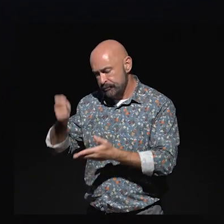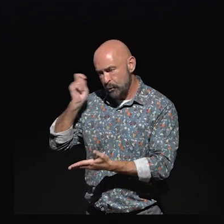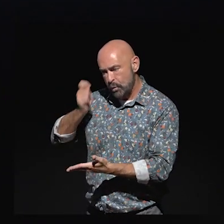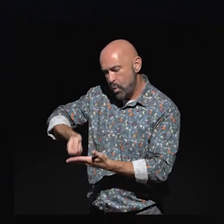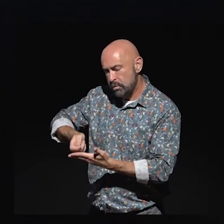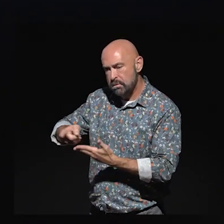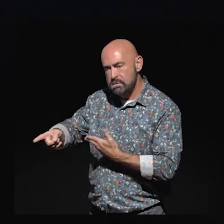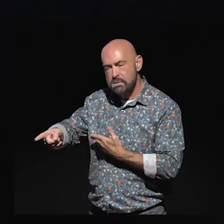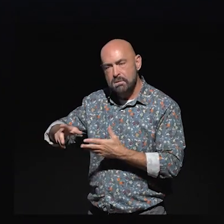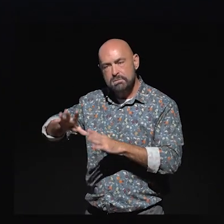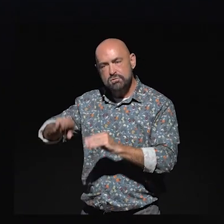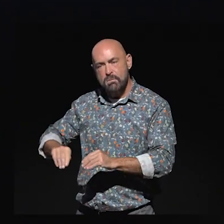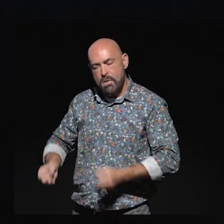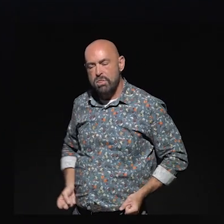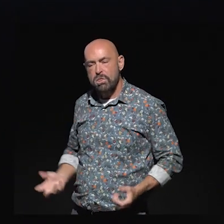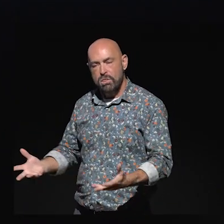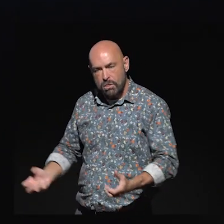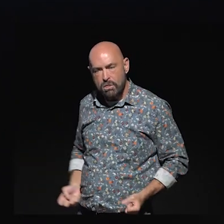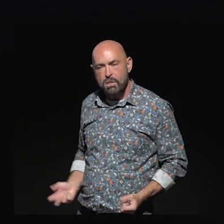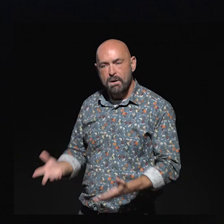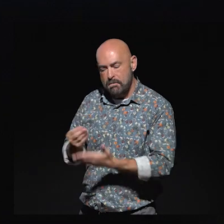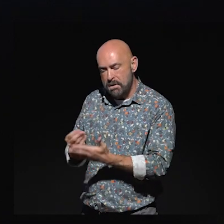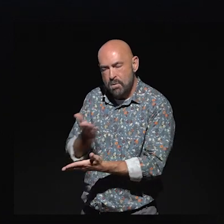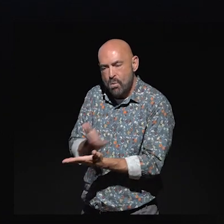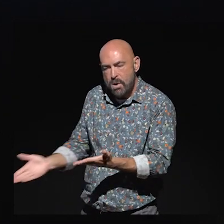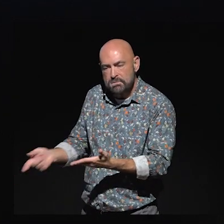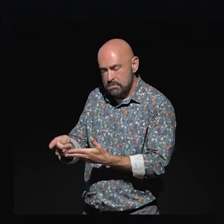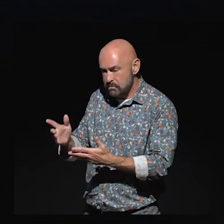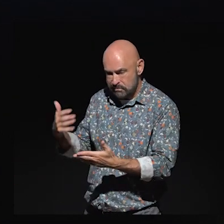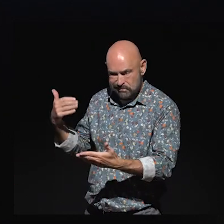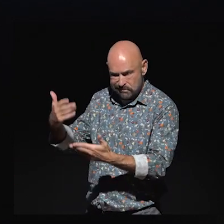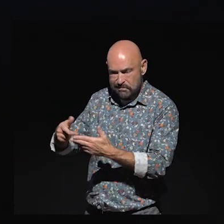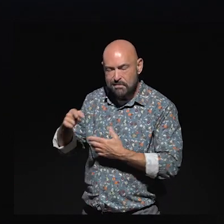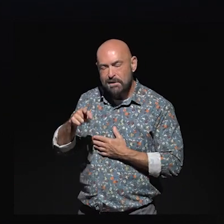from throwing his money down the drain in the way he was. And she seems to have been,